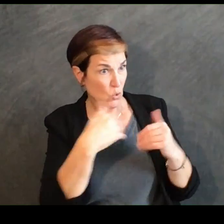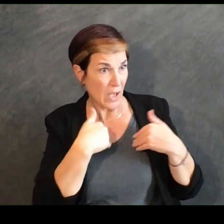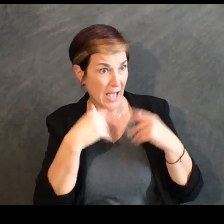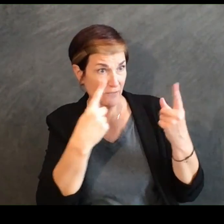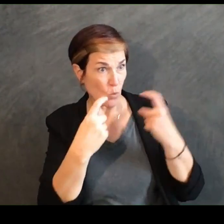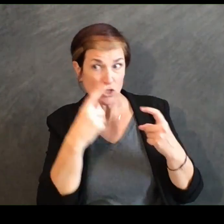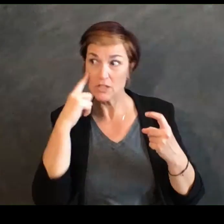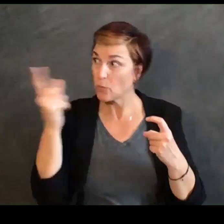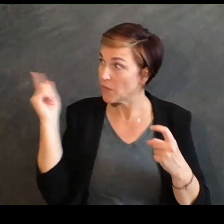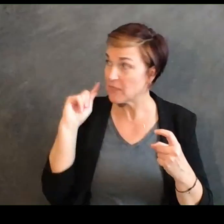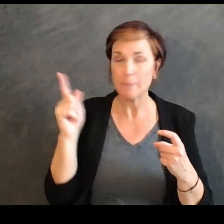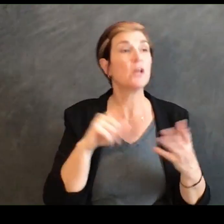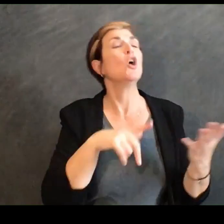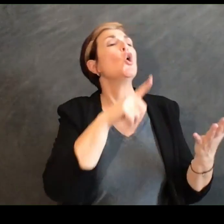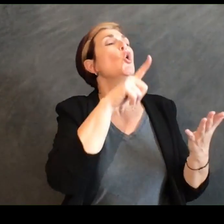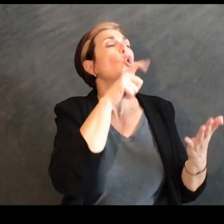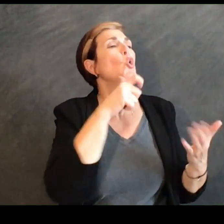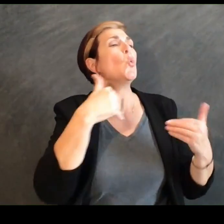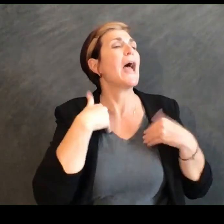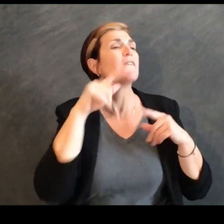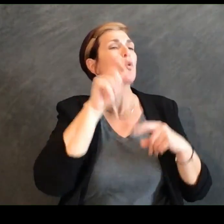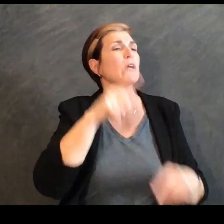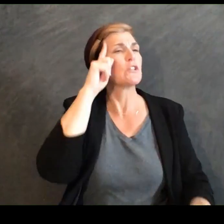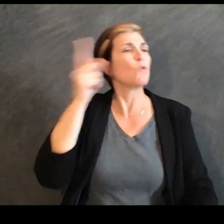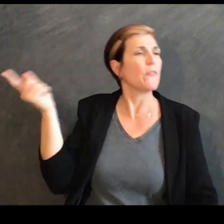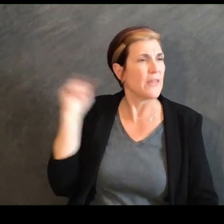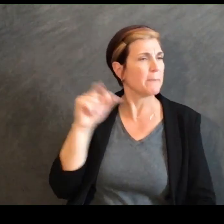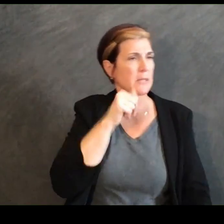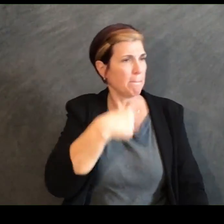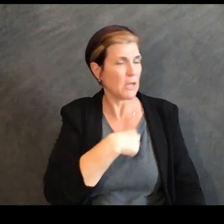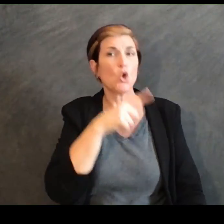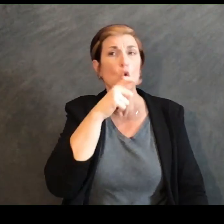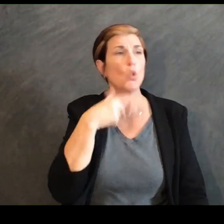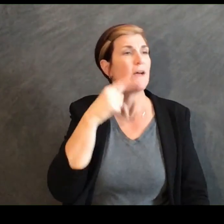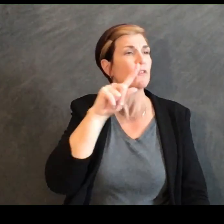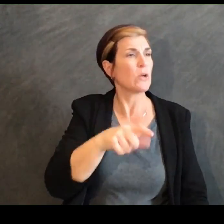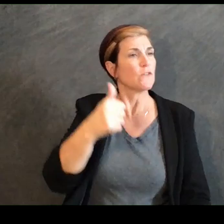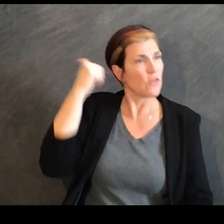anybody have a question for the folks up here who has a question up here you have